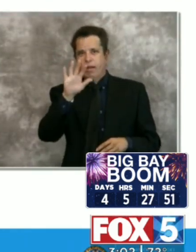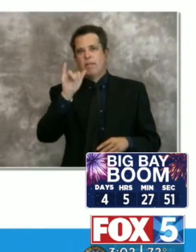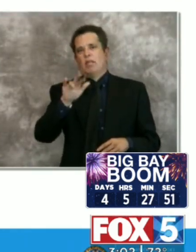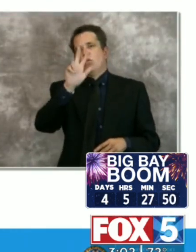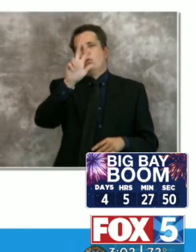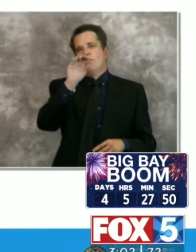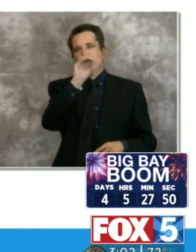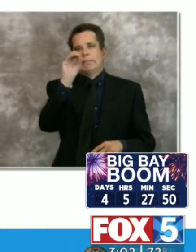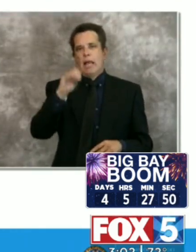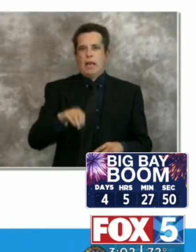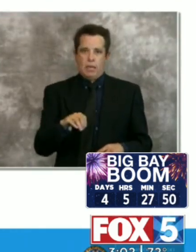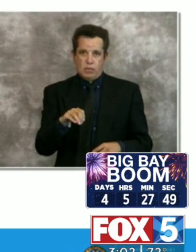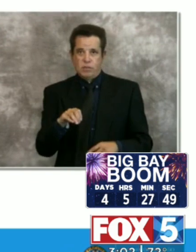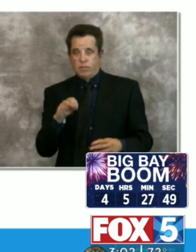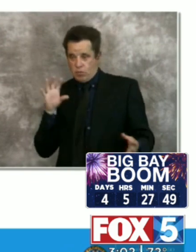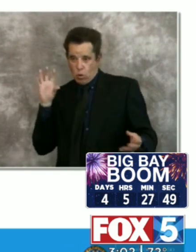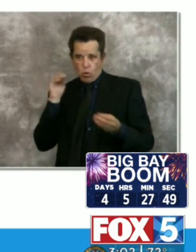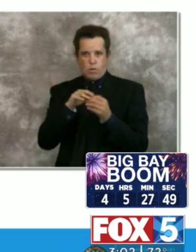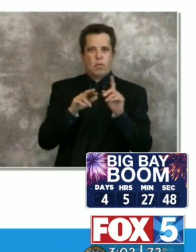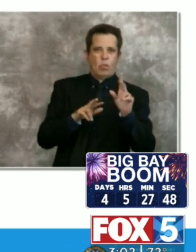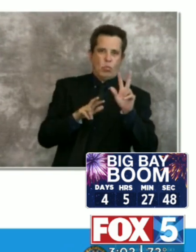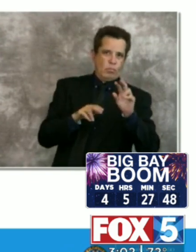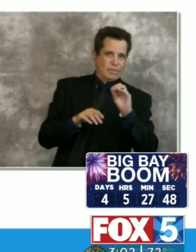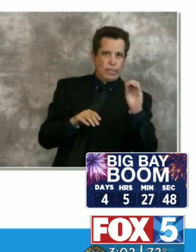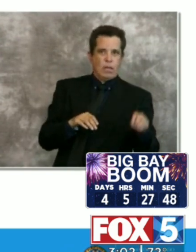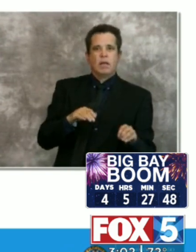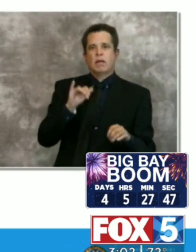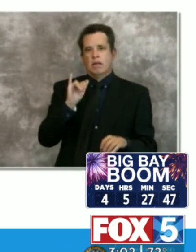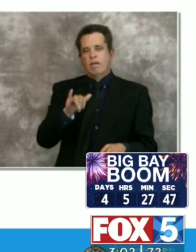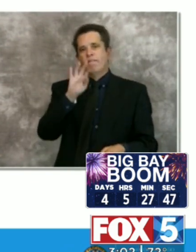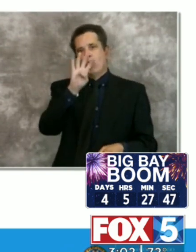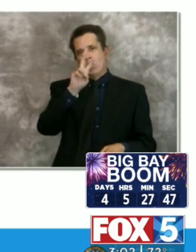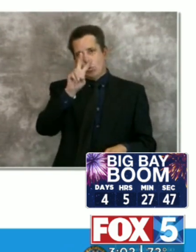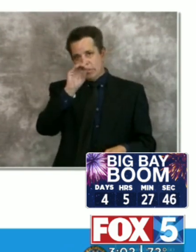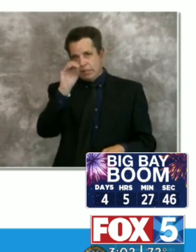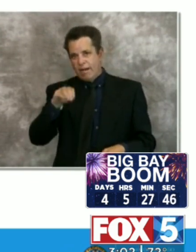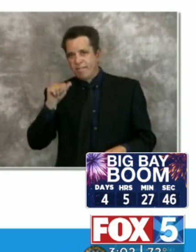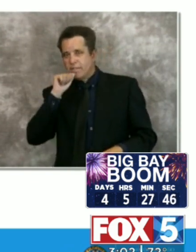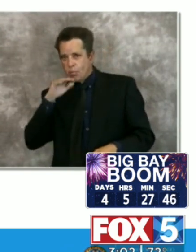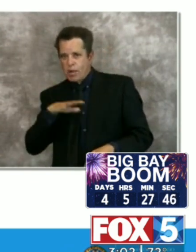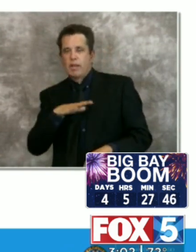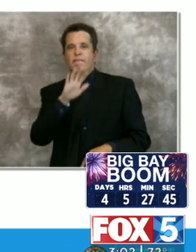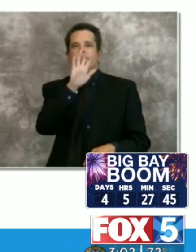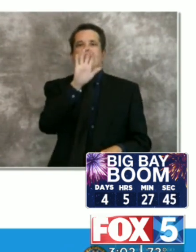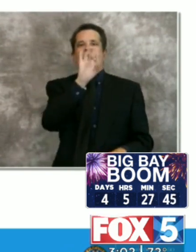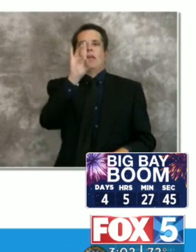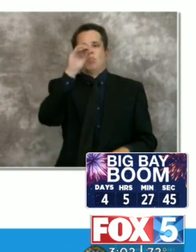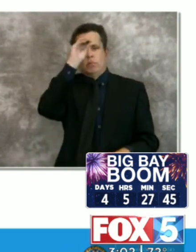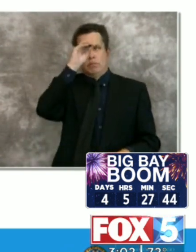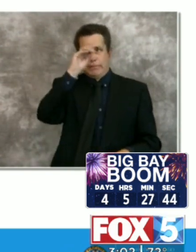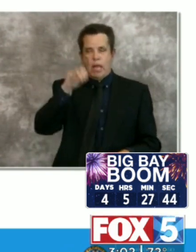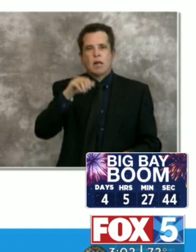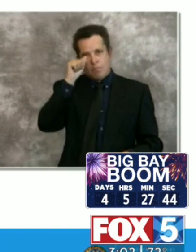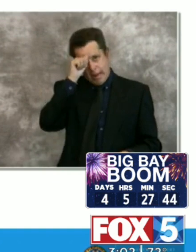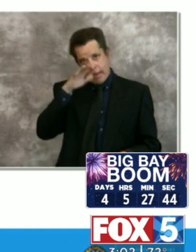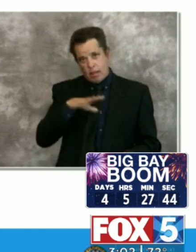AND IF YOU GO BACK. REGARDING THEY ARE 365 TOTAL DEATHS WHICH REPRESENT 3% OF THE